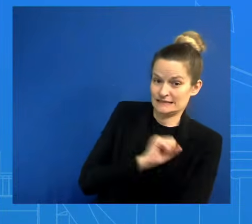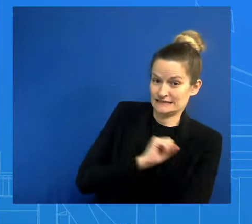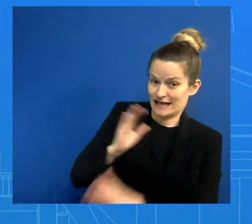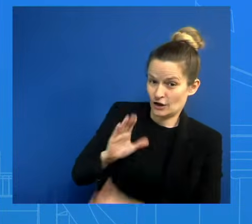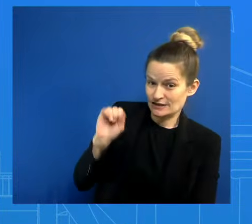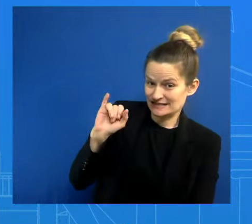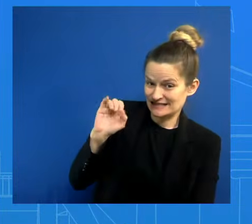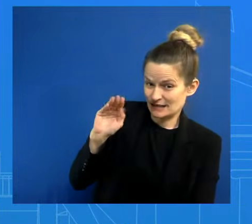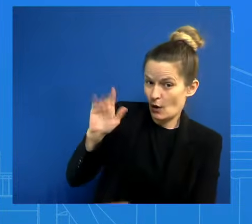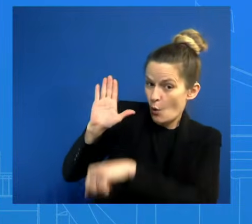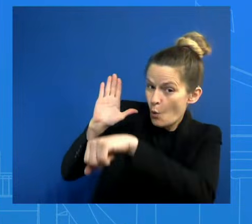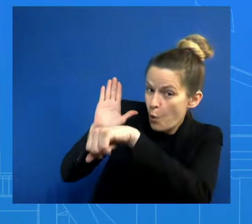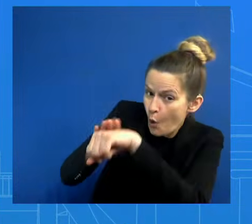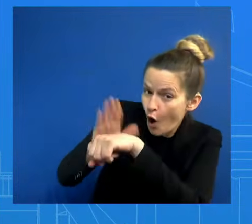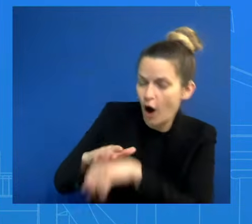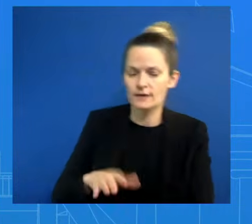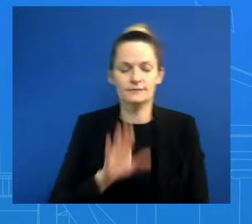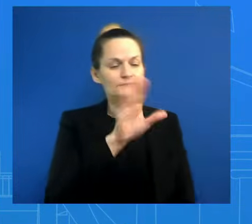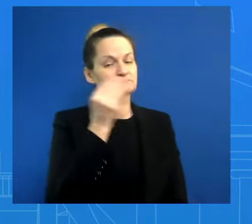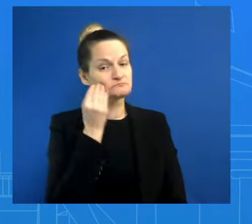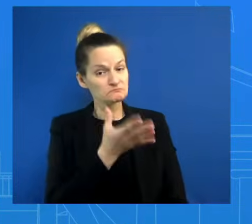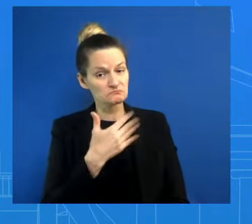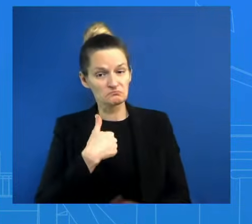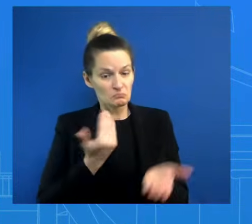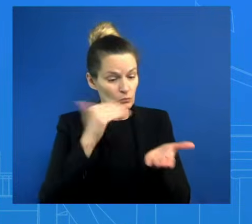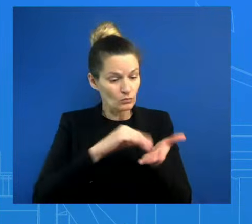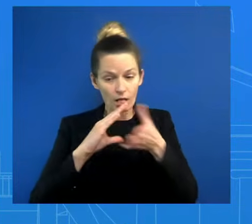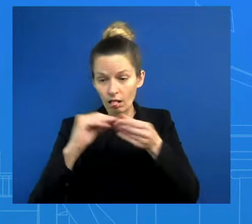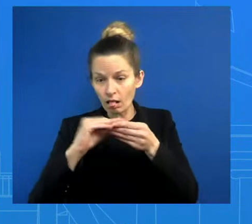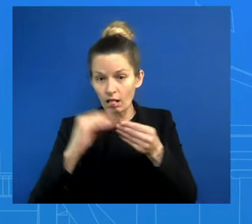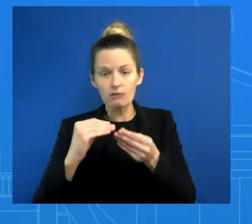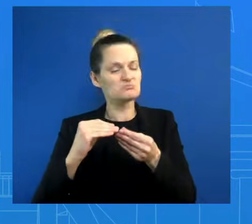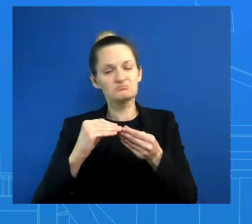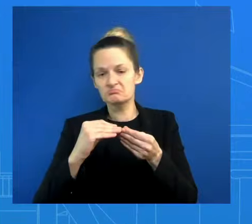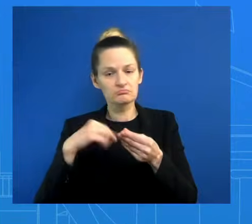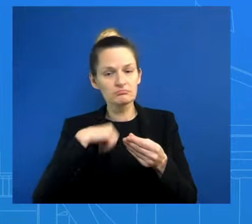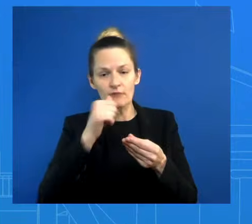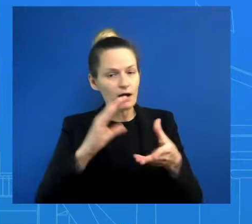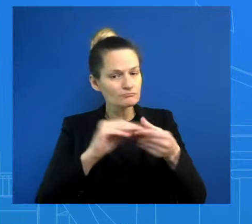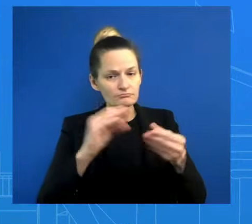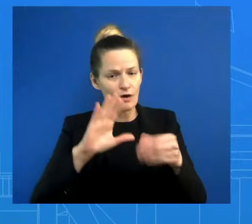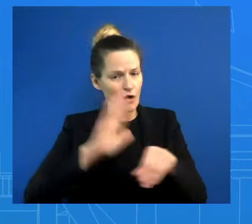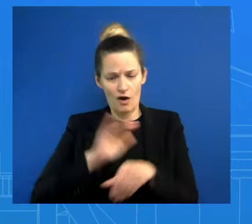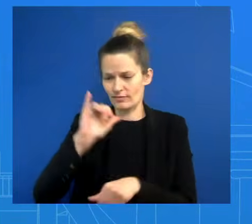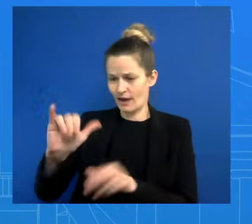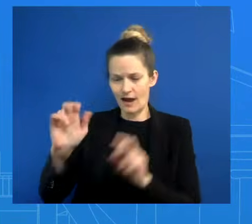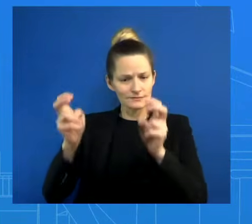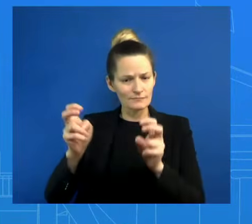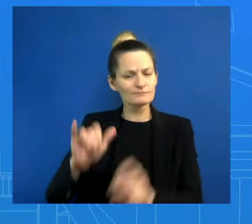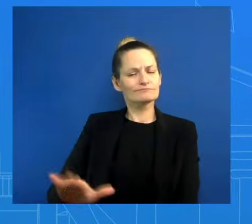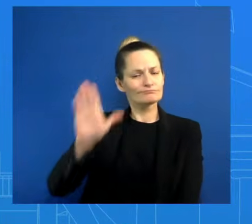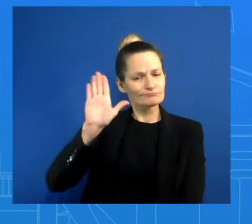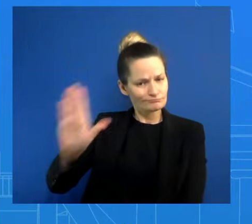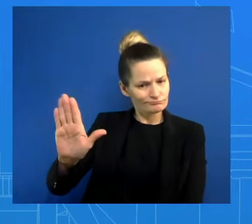The Press: But when did you learn? Ms. Jean-Pierre: I -- I'm -- I'm just not going to go into details or layout any private conversations that we have with Congress. That's something that we normally do.